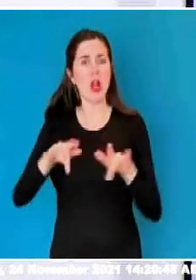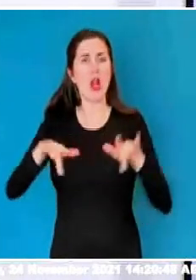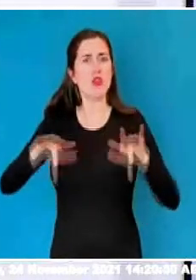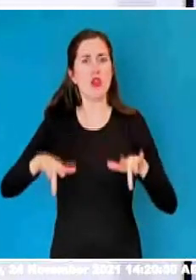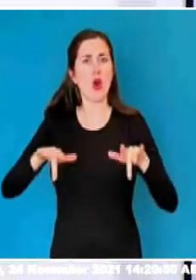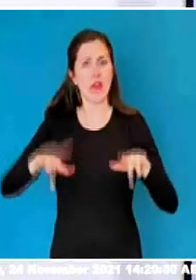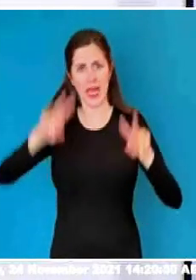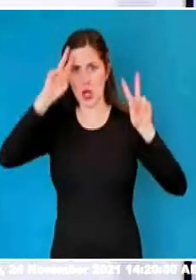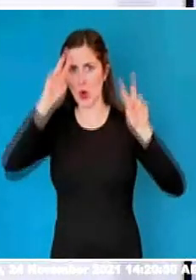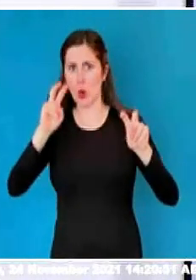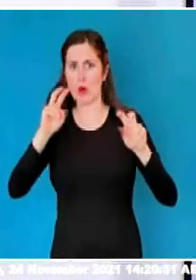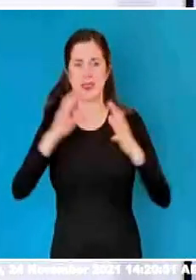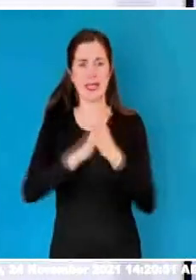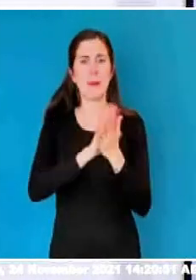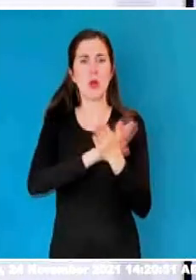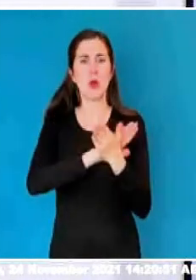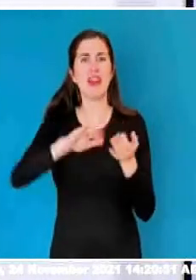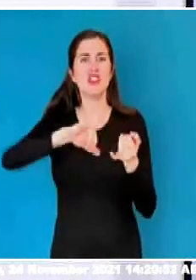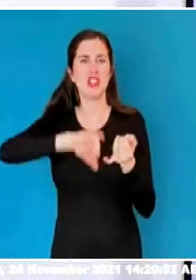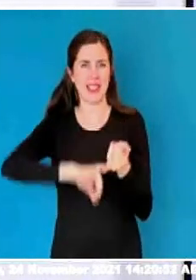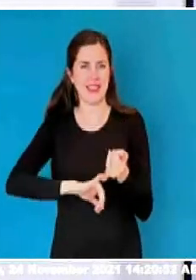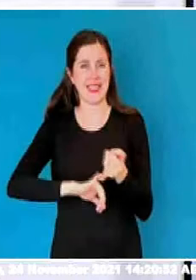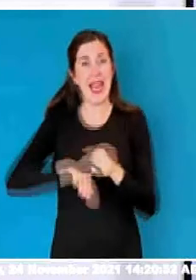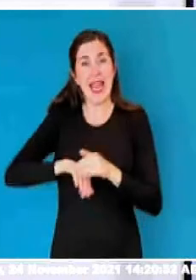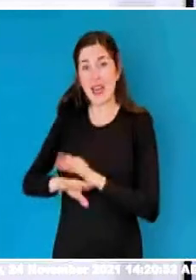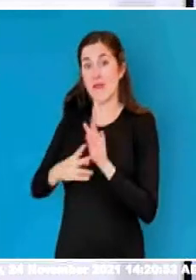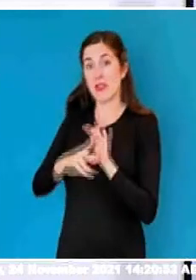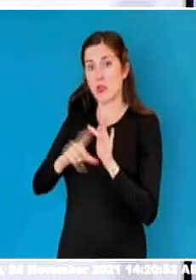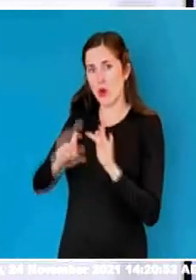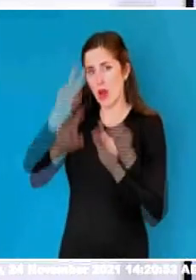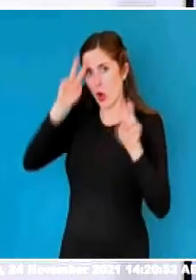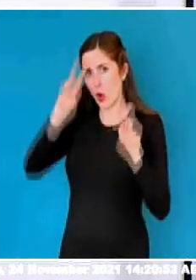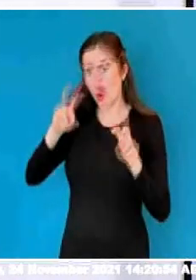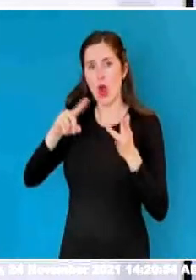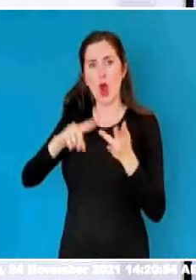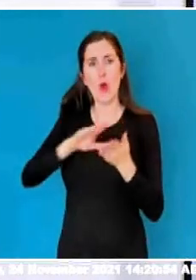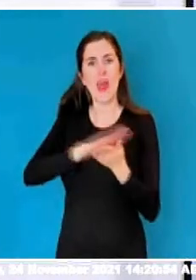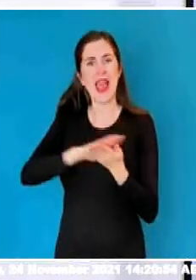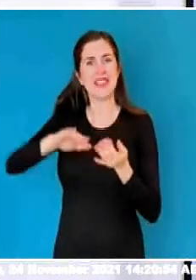law, so you have an Occupational Health and Safety Act 2004. That's correct.